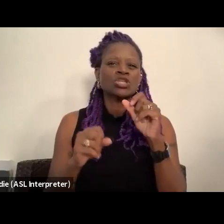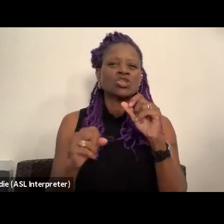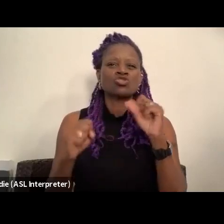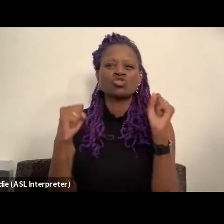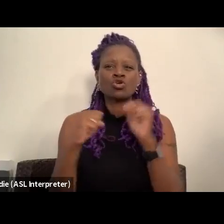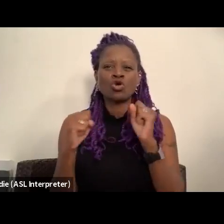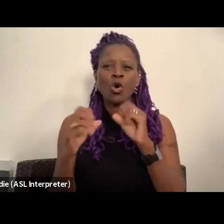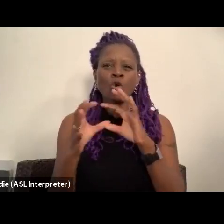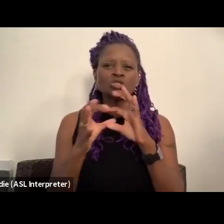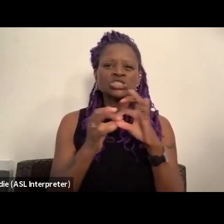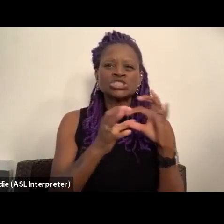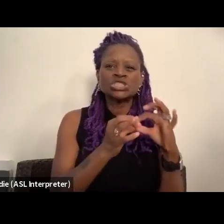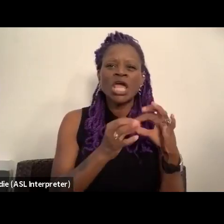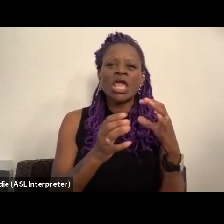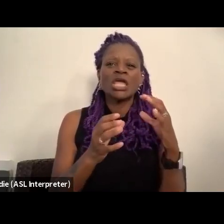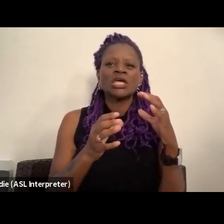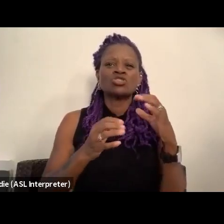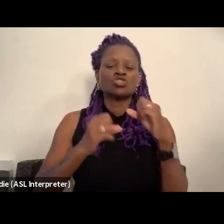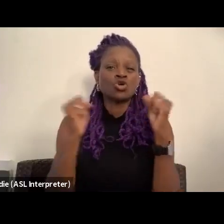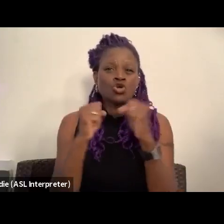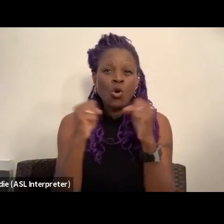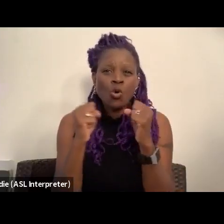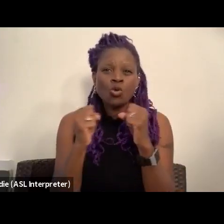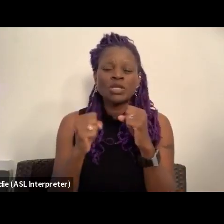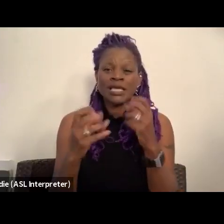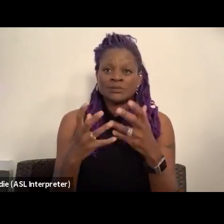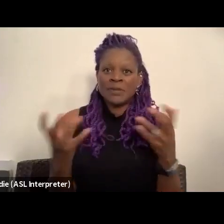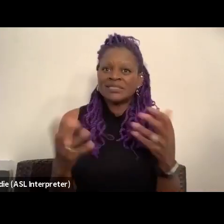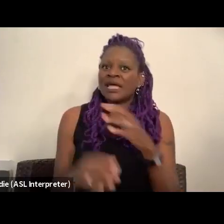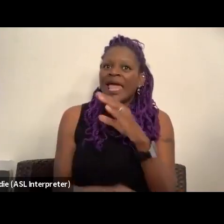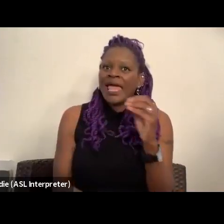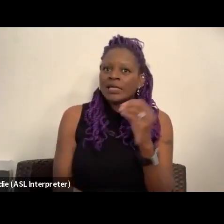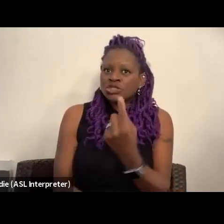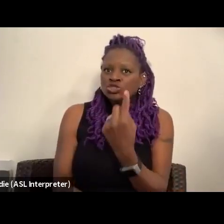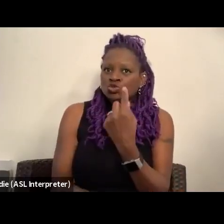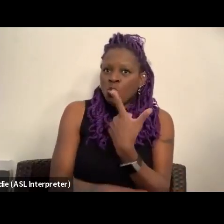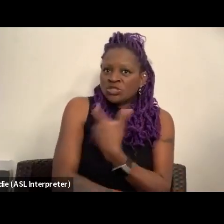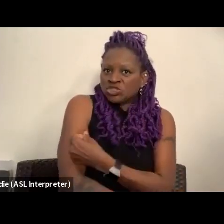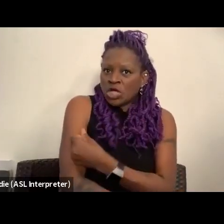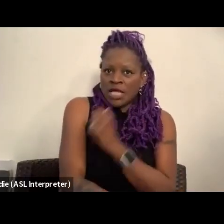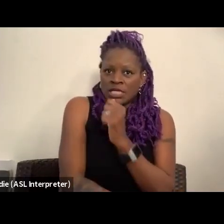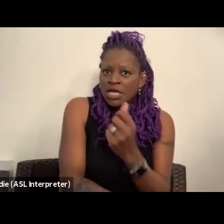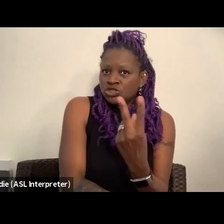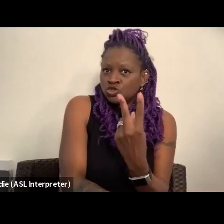because of the the fact that it's one shot instead of two and not having all of the